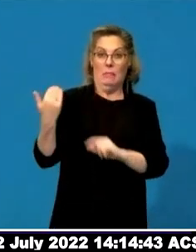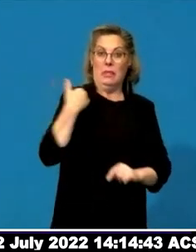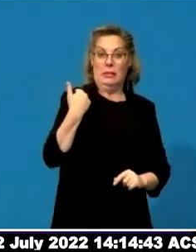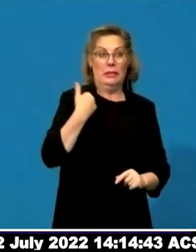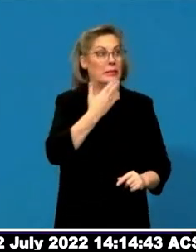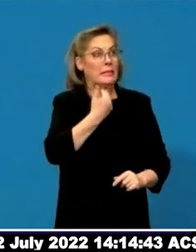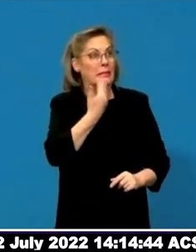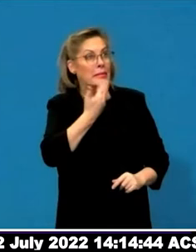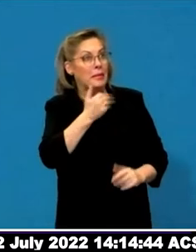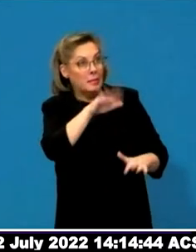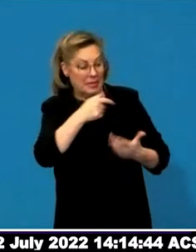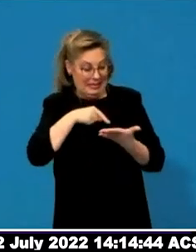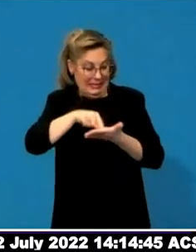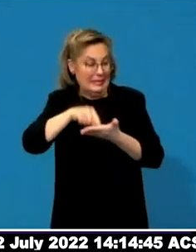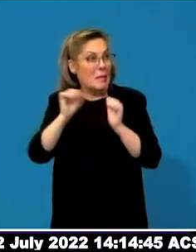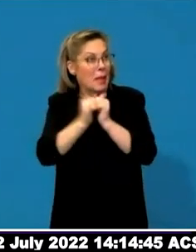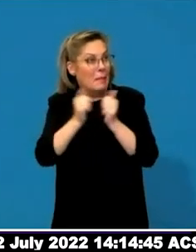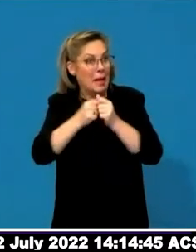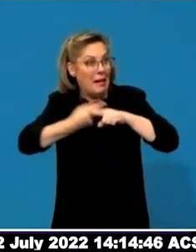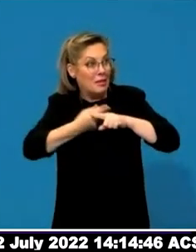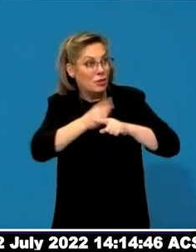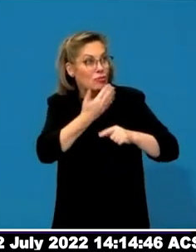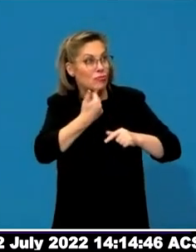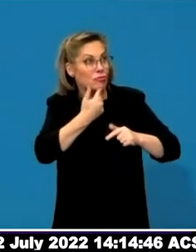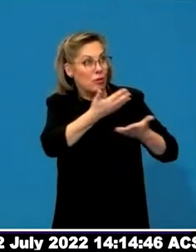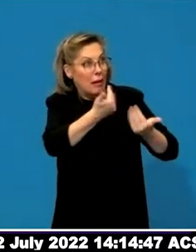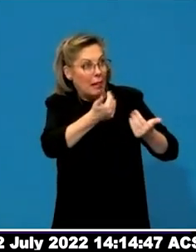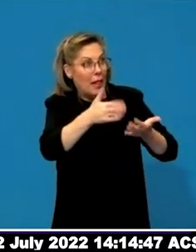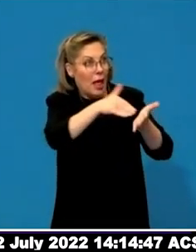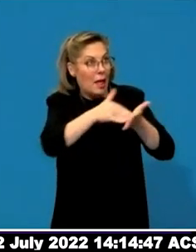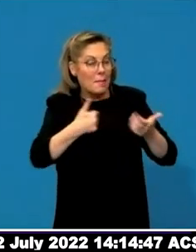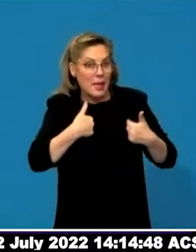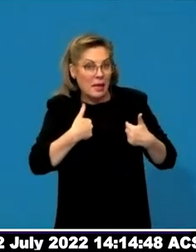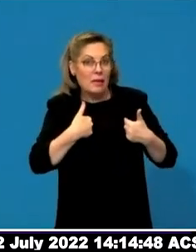and deal with the NDIS, so I can get my plan approved"?